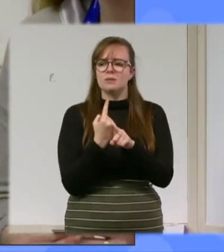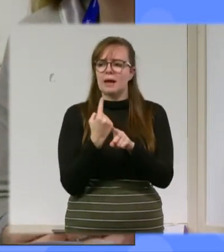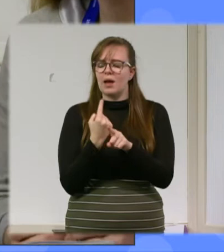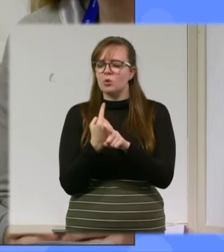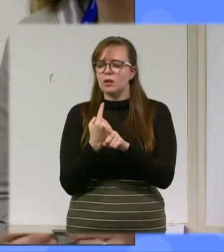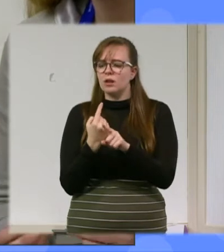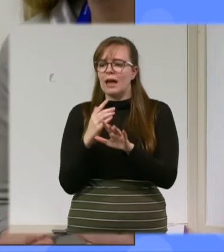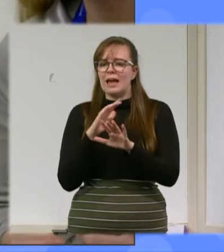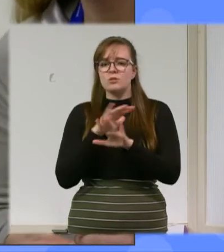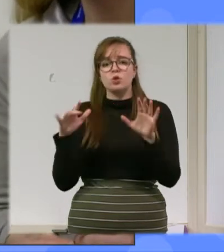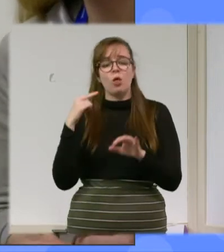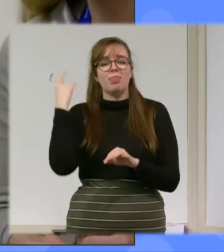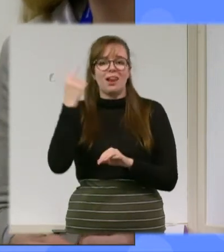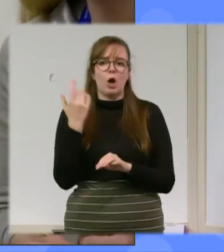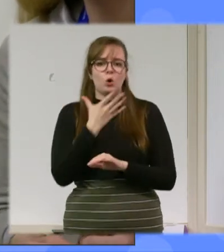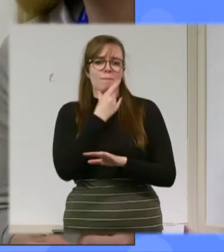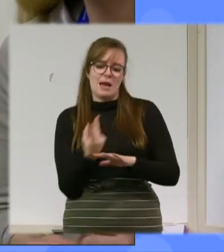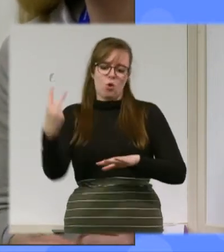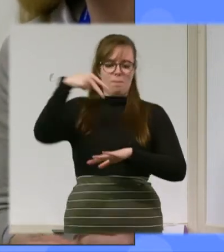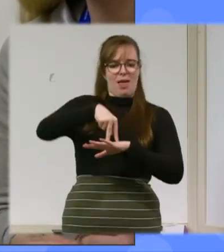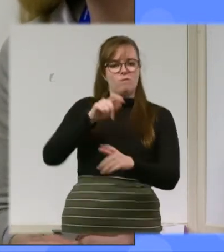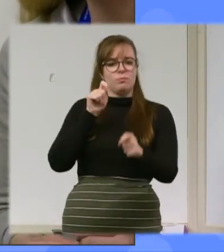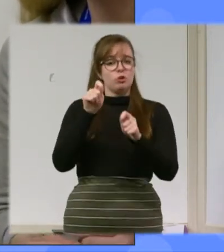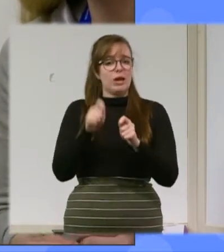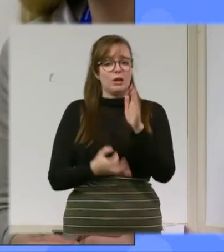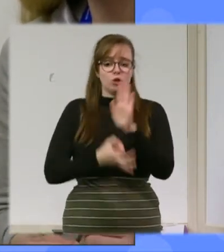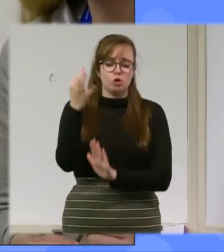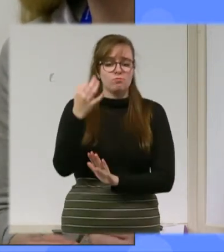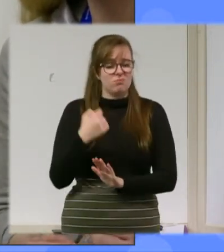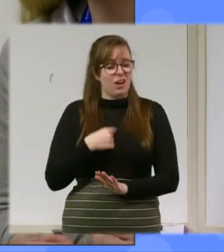the loud men on platforms who changed things and I think that's true I think